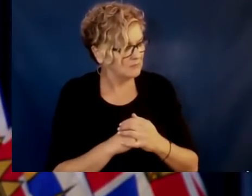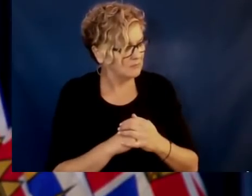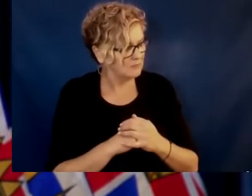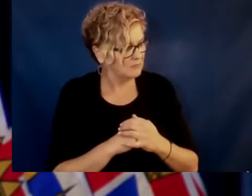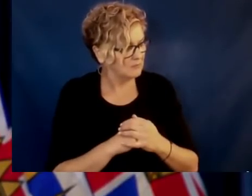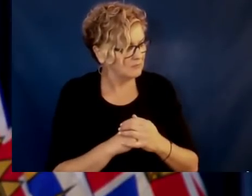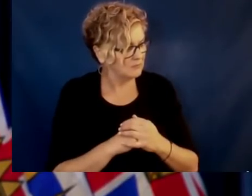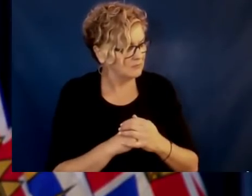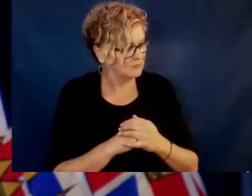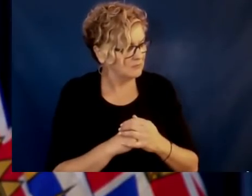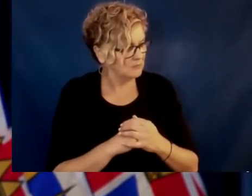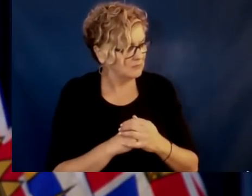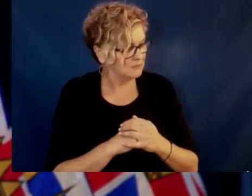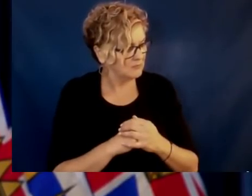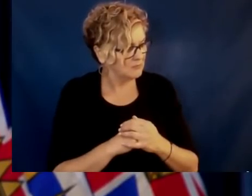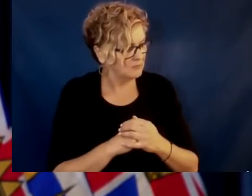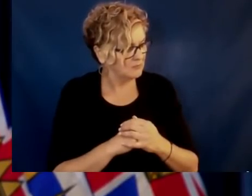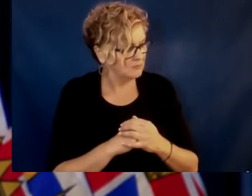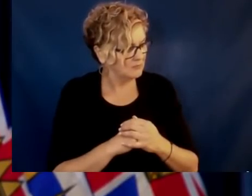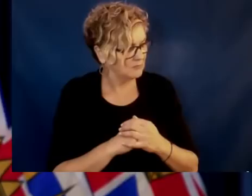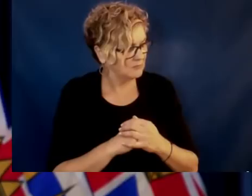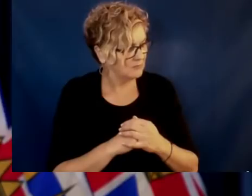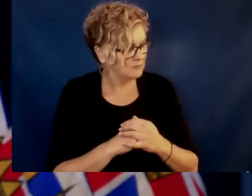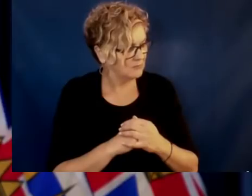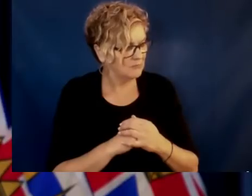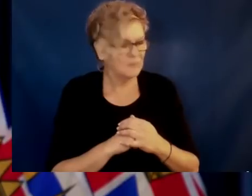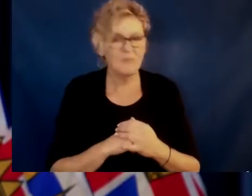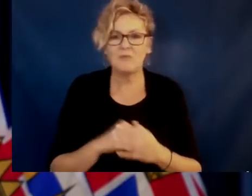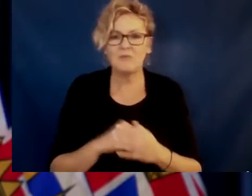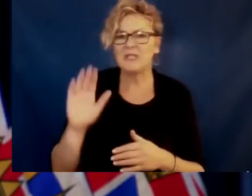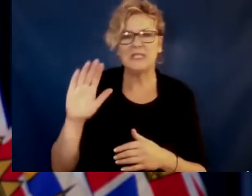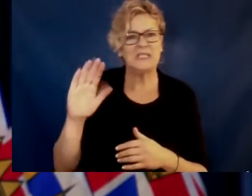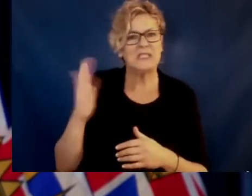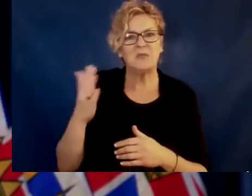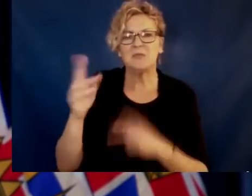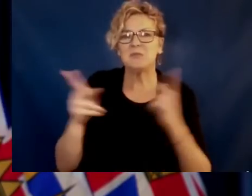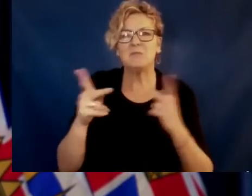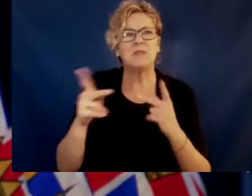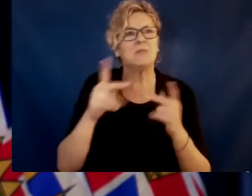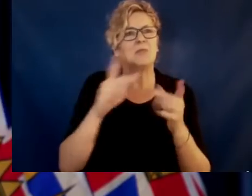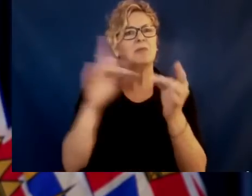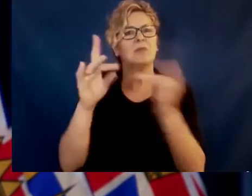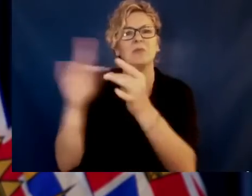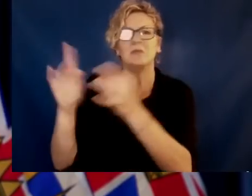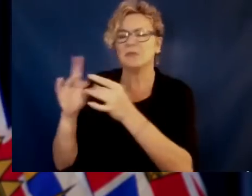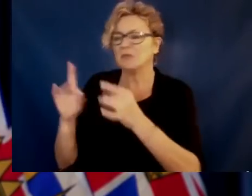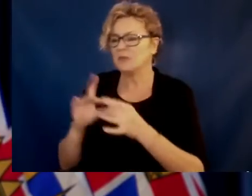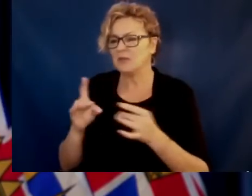at six to eight-week wait times they used to say took one to two days.